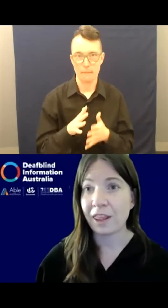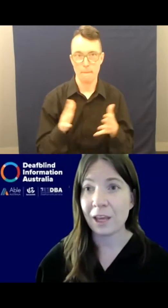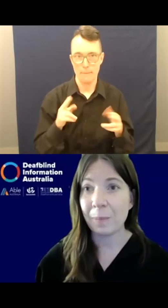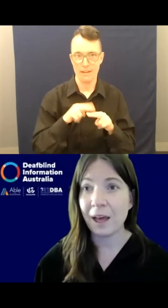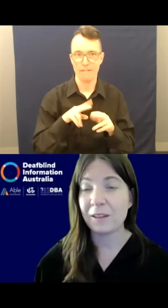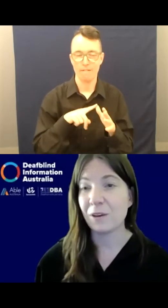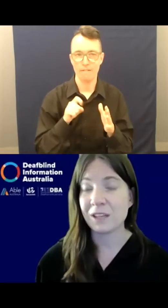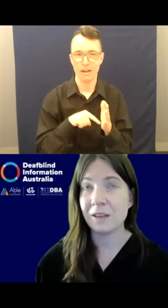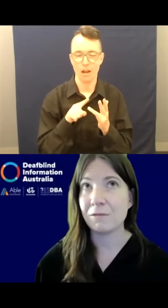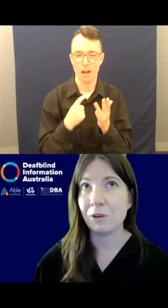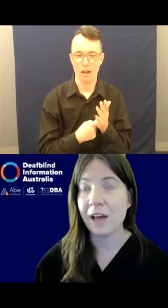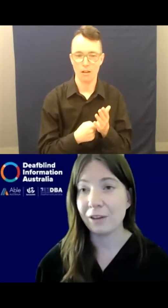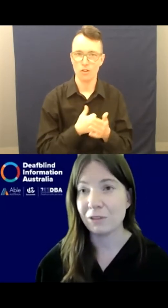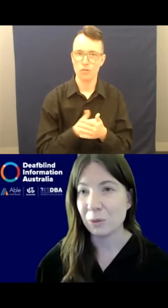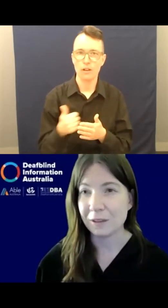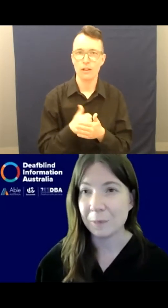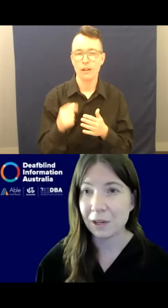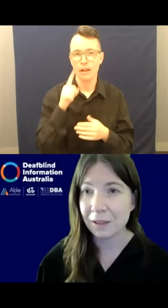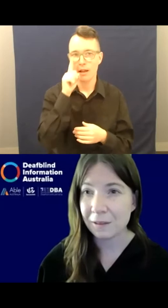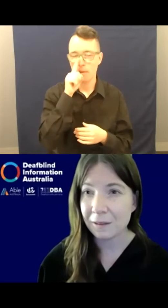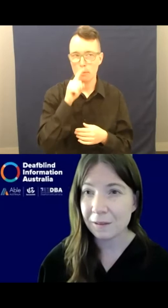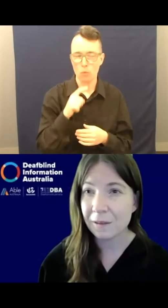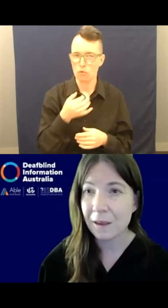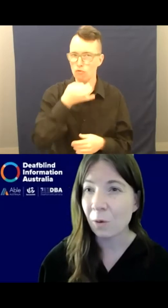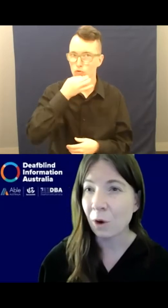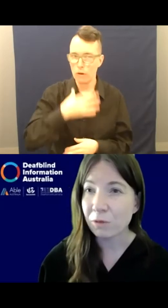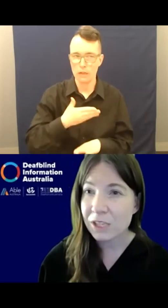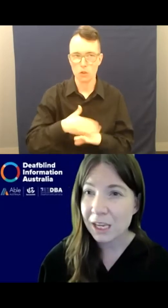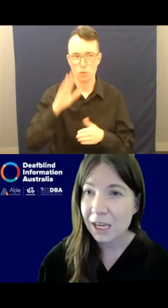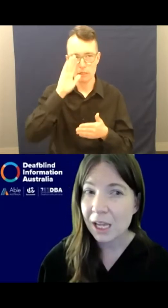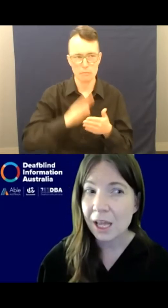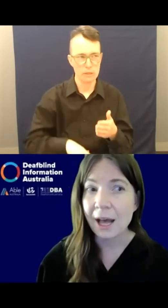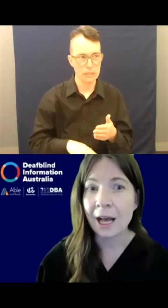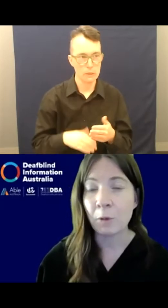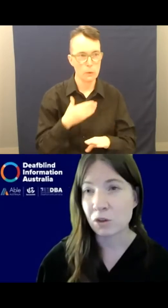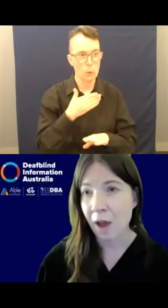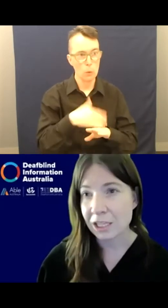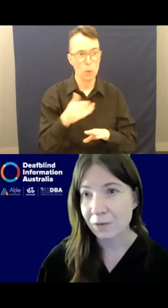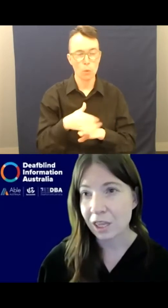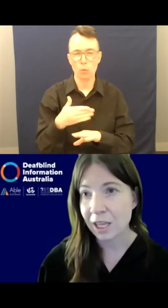about is often as a lack of new experiences or novelty or trying different things.